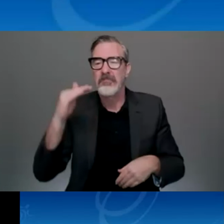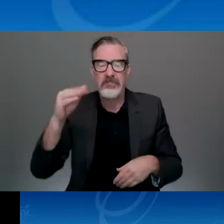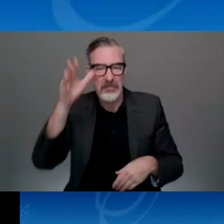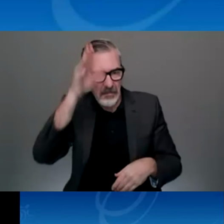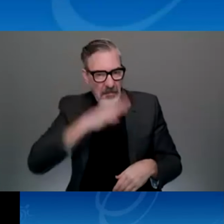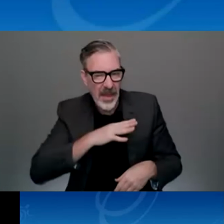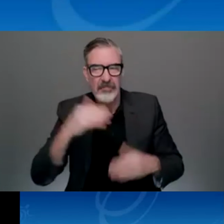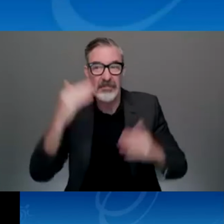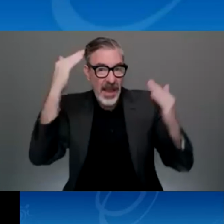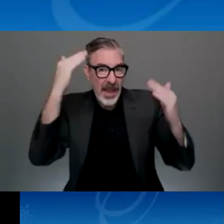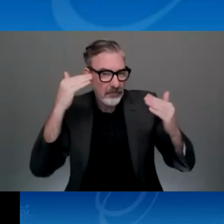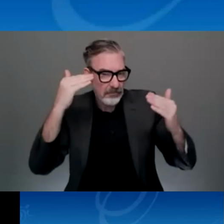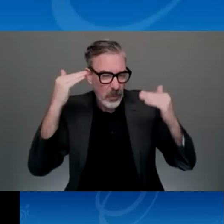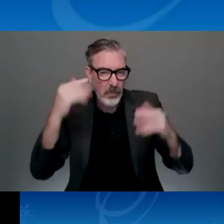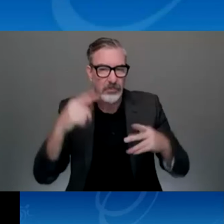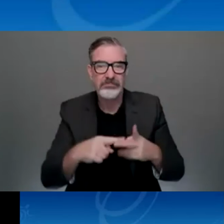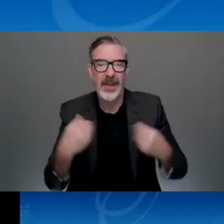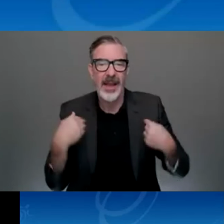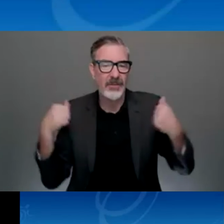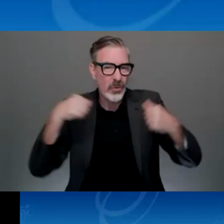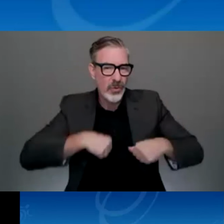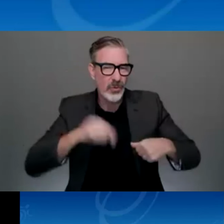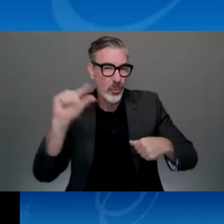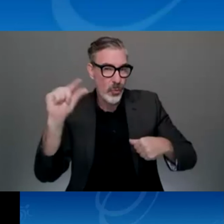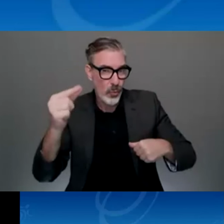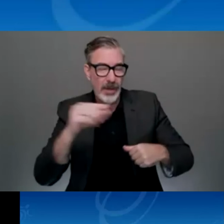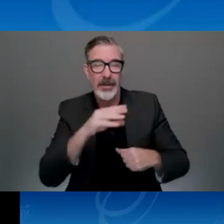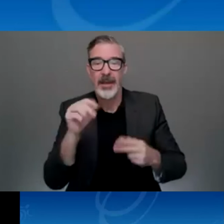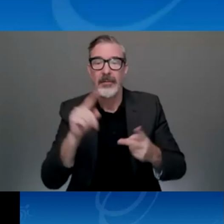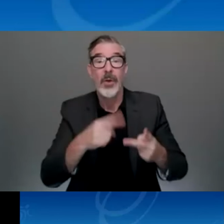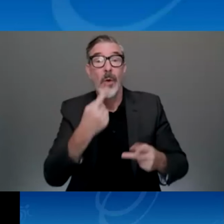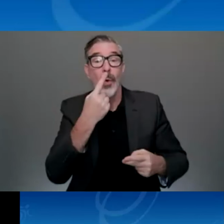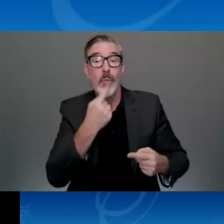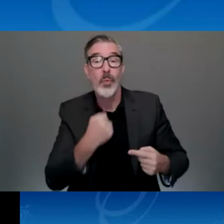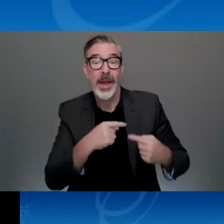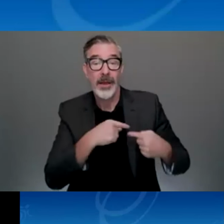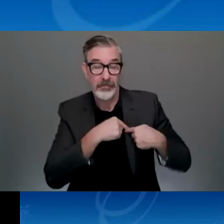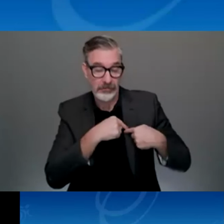wearing a navy over shirt and green shirt and a red triangle. Canadian Tire pronoun pin.